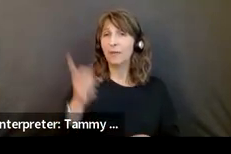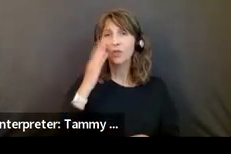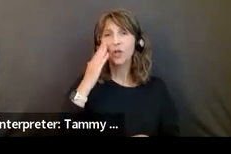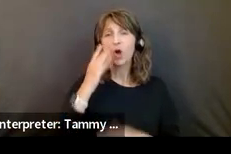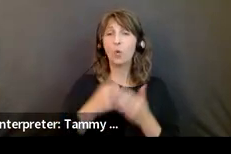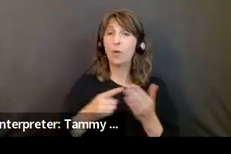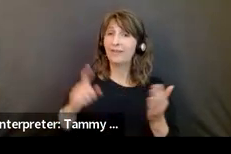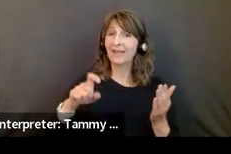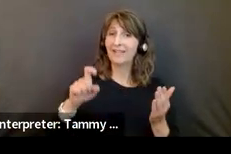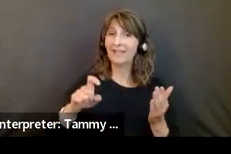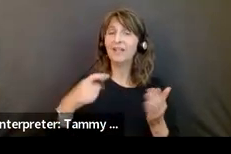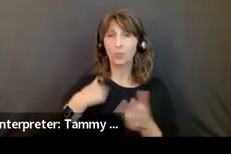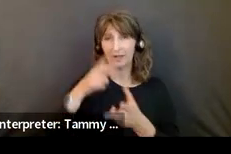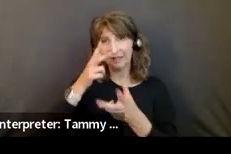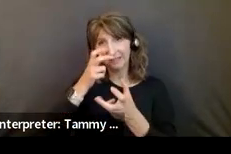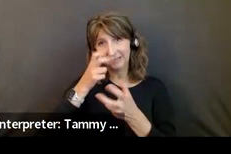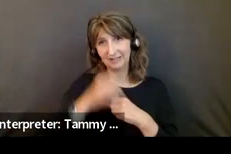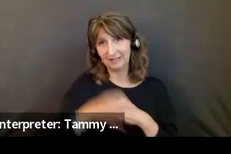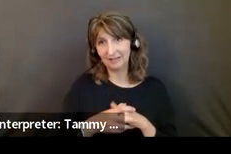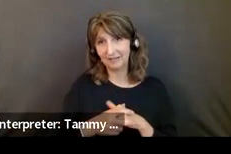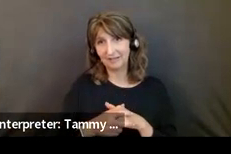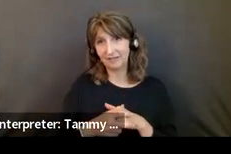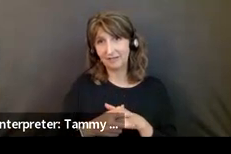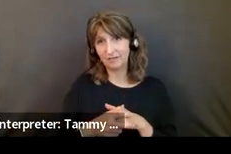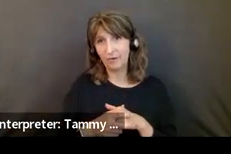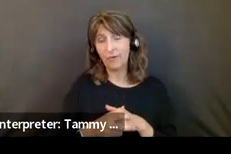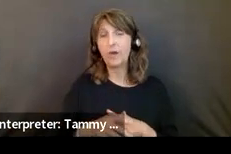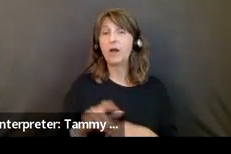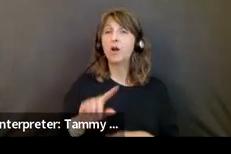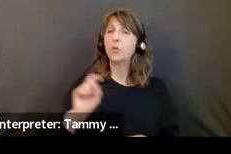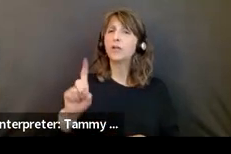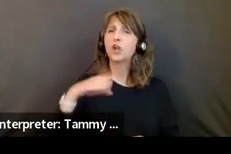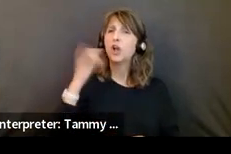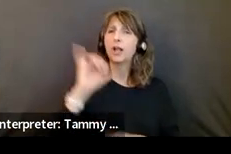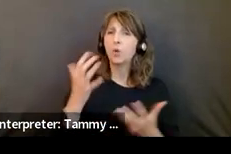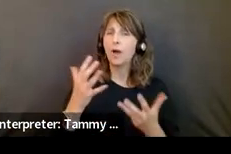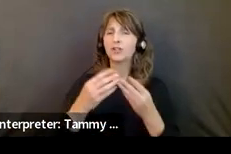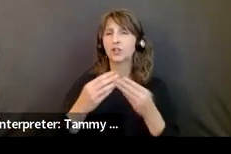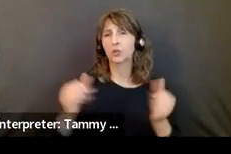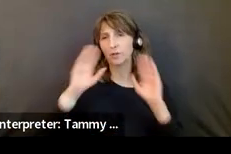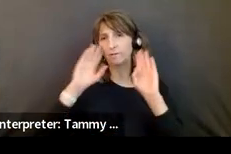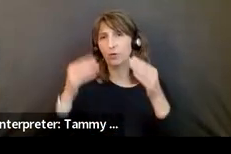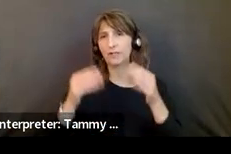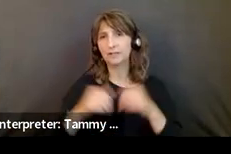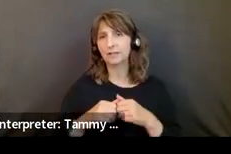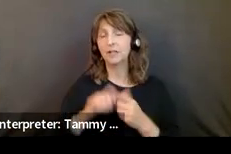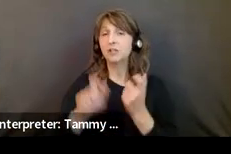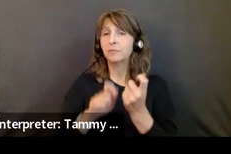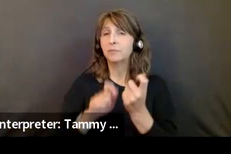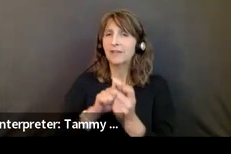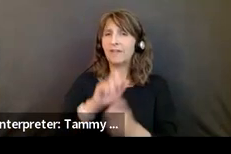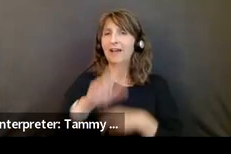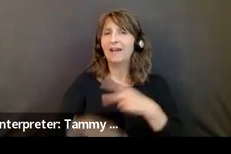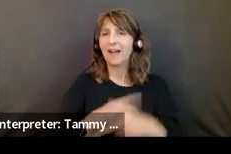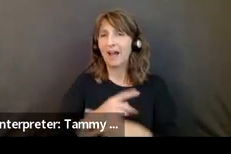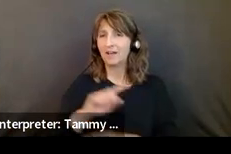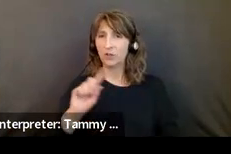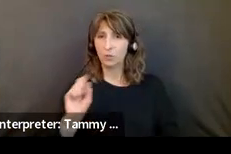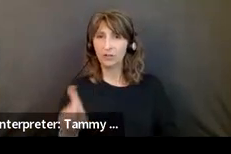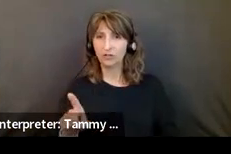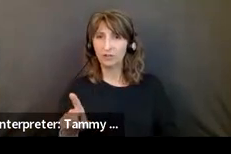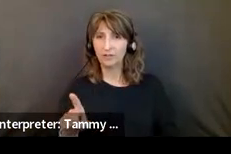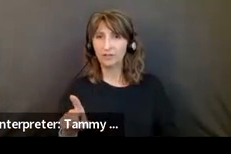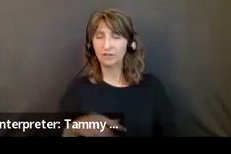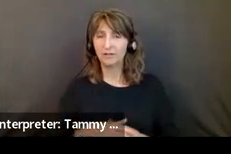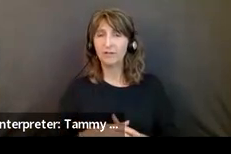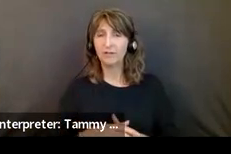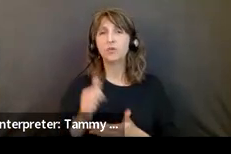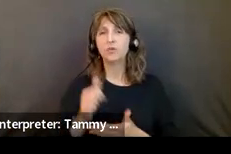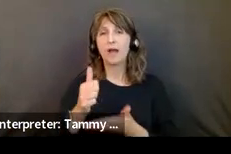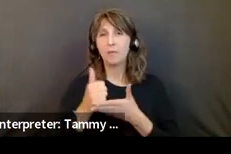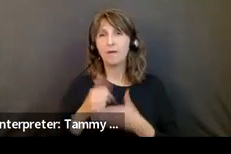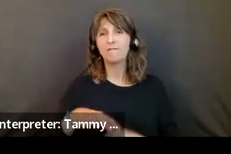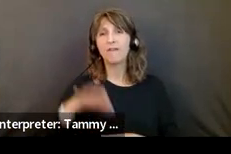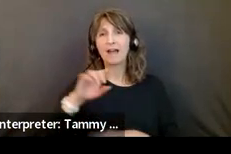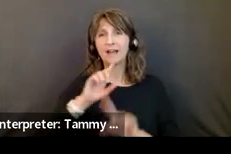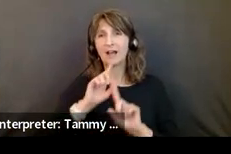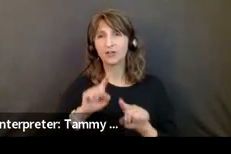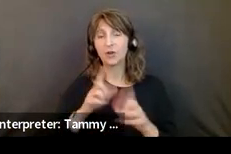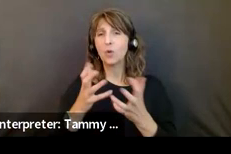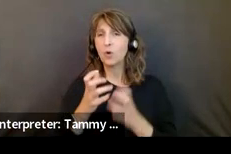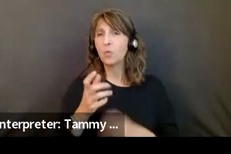And always ask solution focused questions. Be very specific in your questioning so that you can identify. And again, we want them to be able to help us.